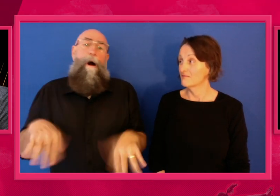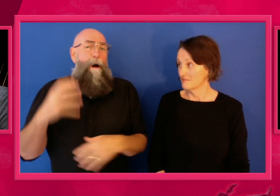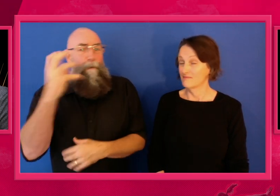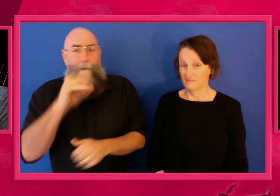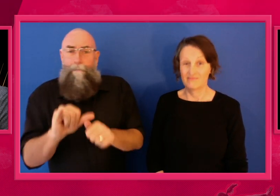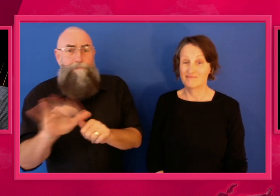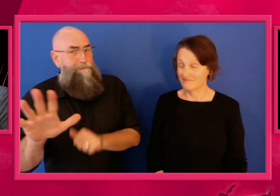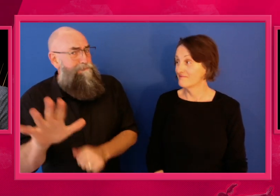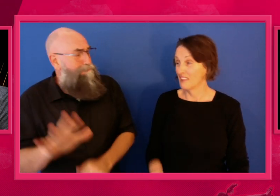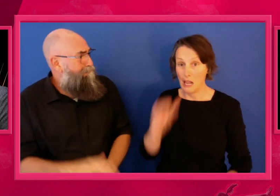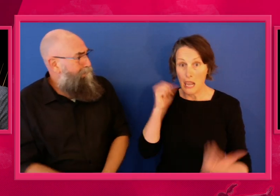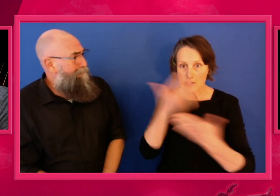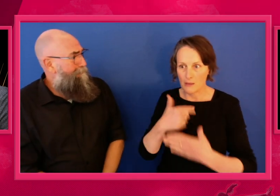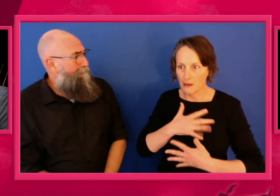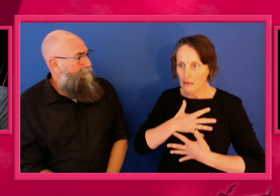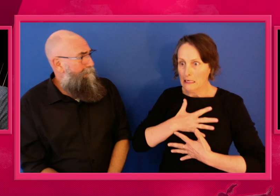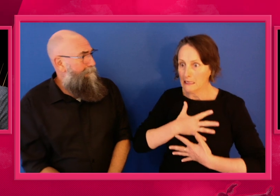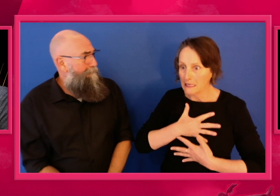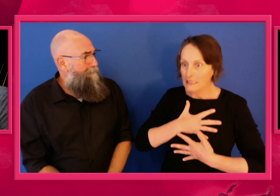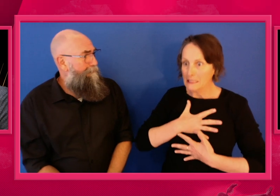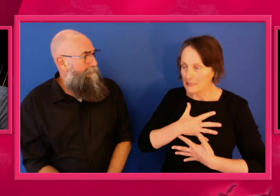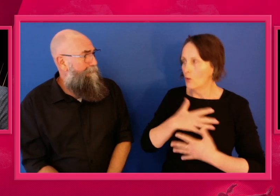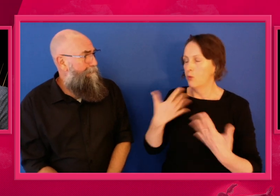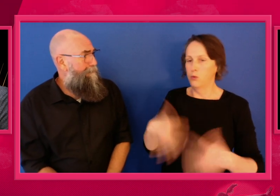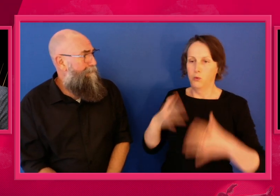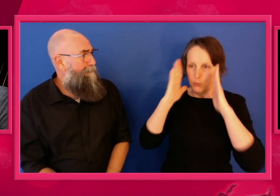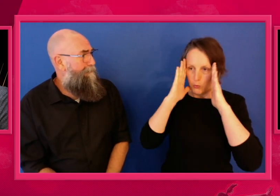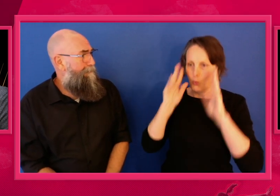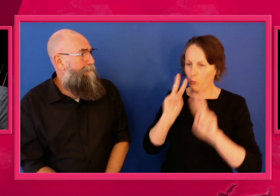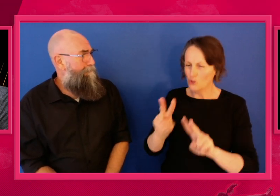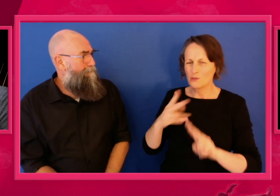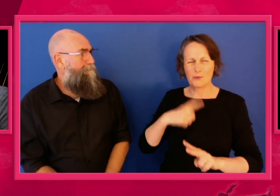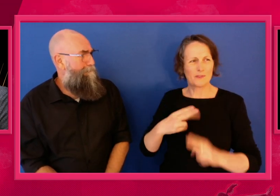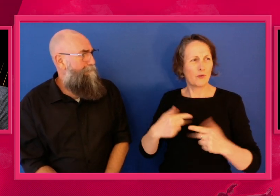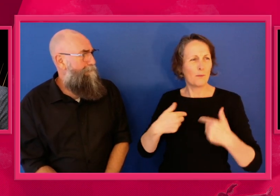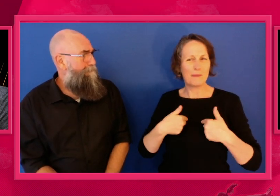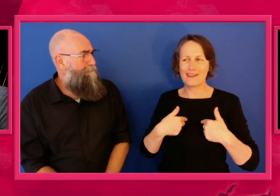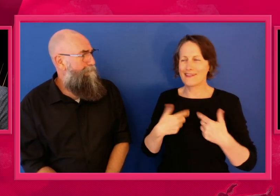there. I was pretty out of breath. I haven't regained it because for me it was, the lead-off